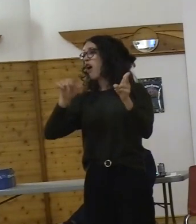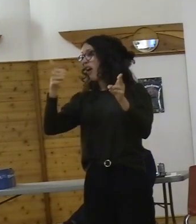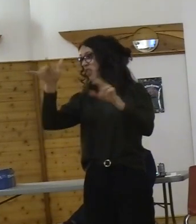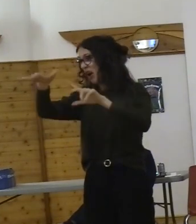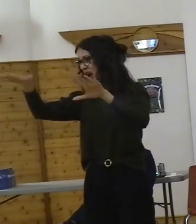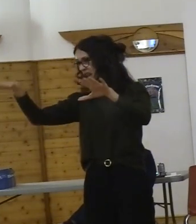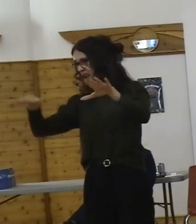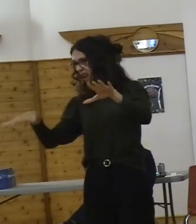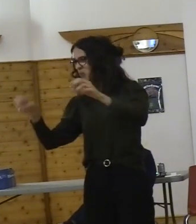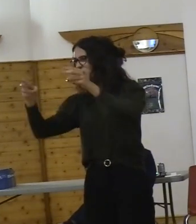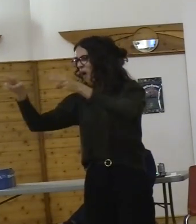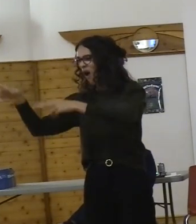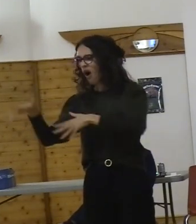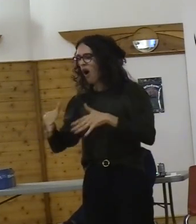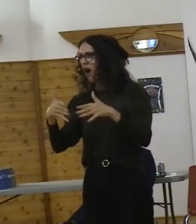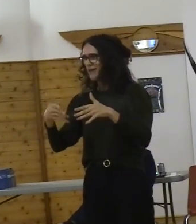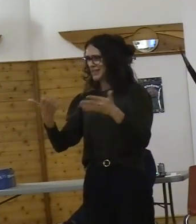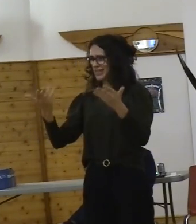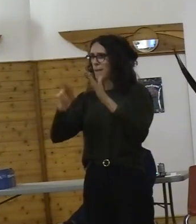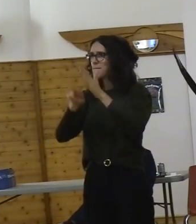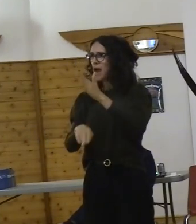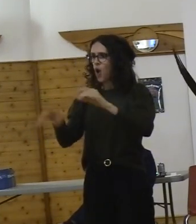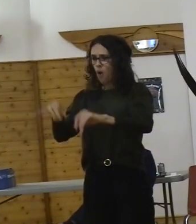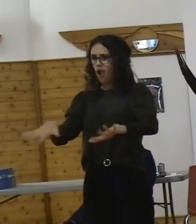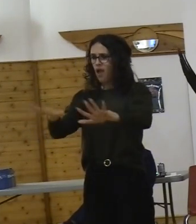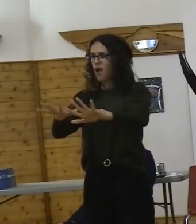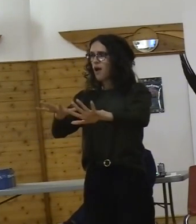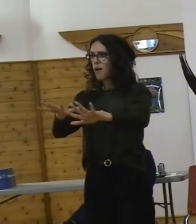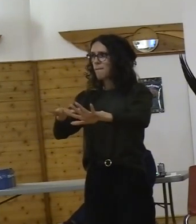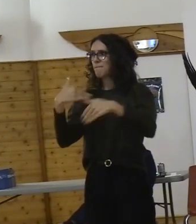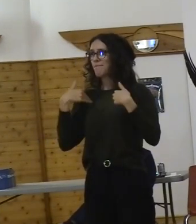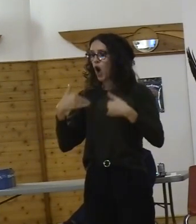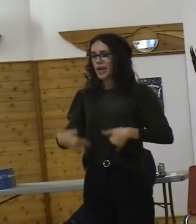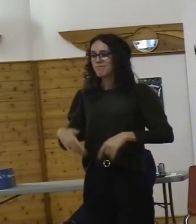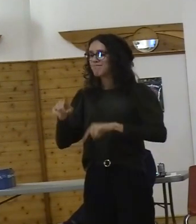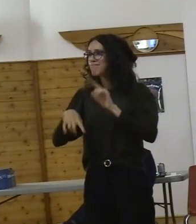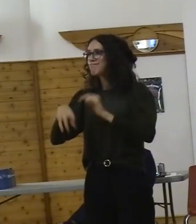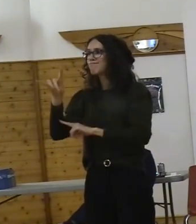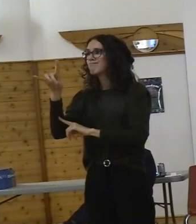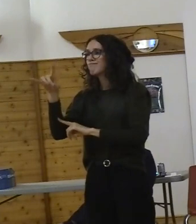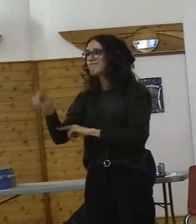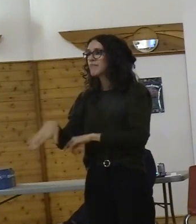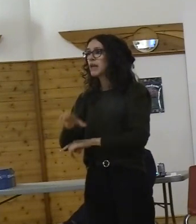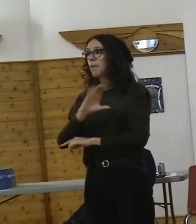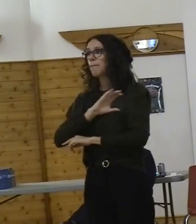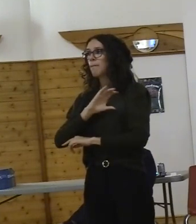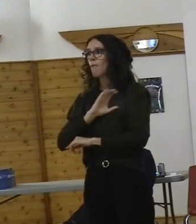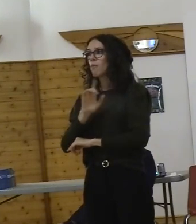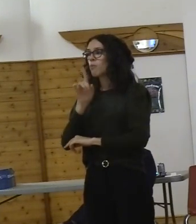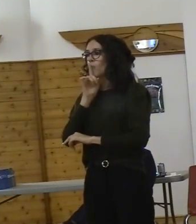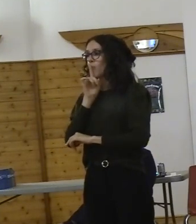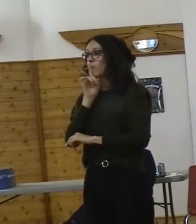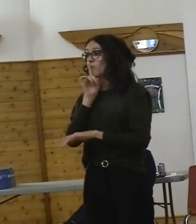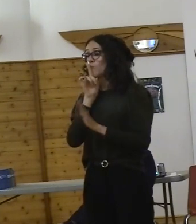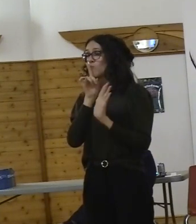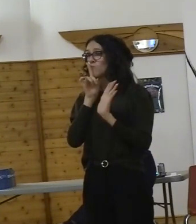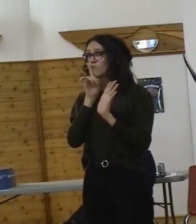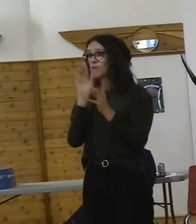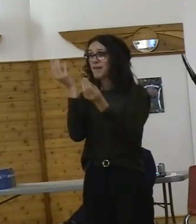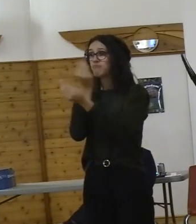Police failed my mother. They did not disclose this information to the public.